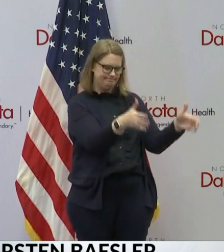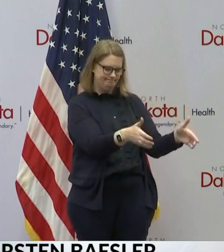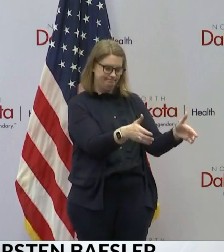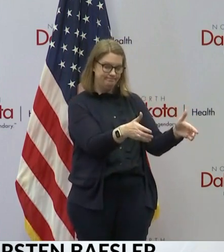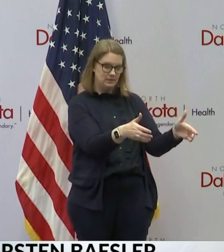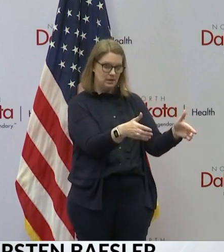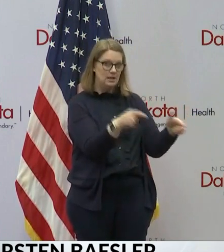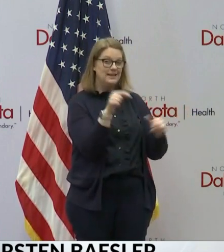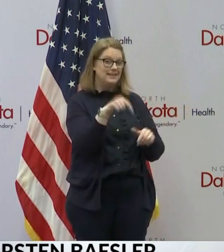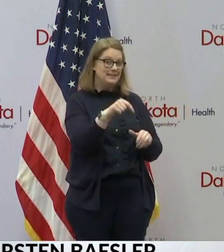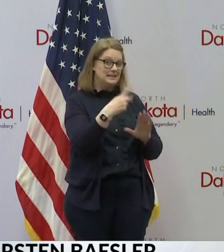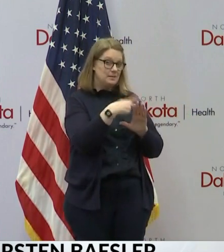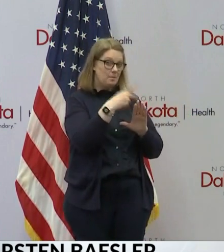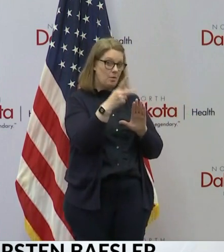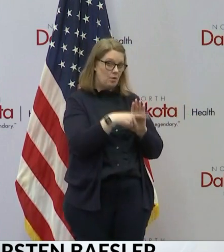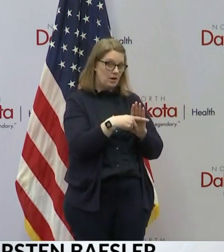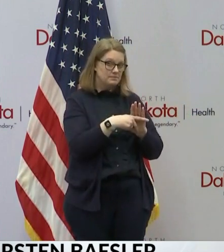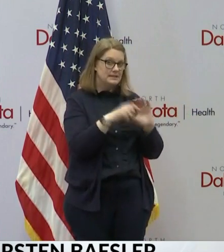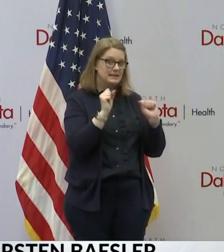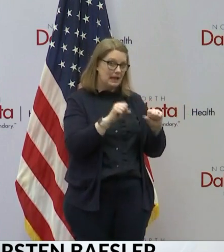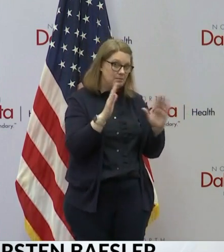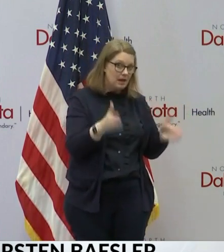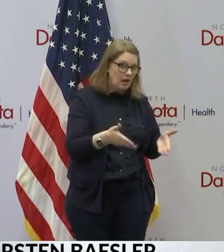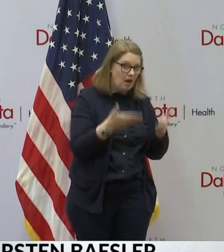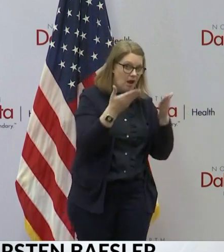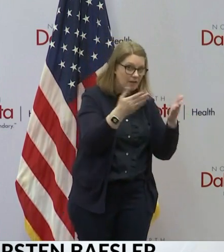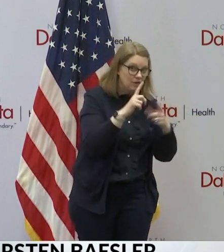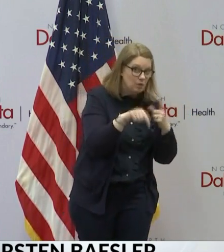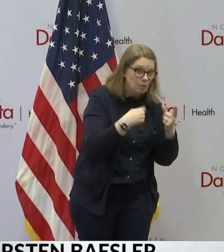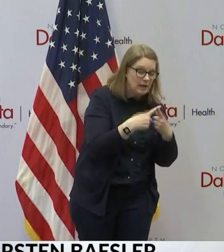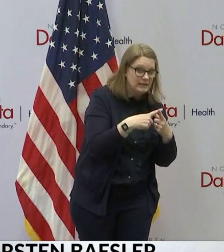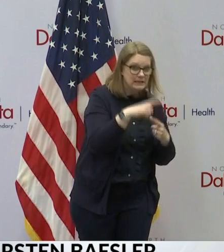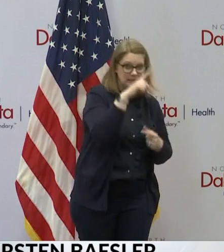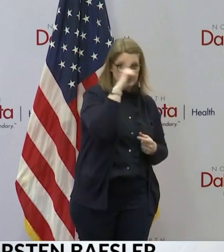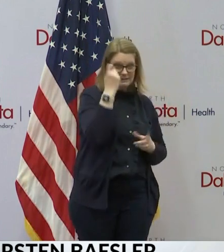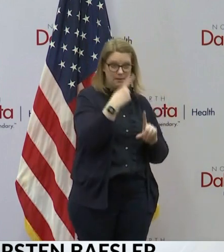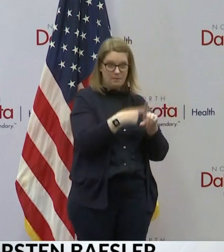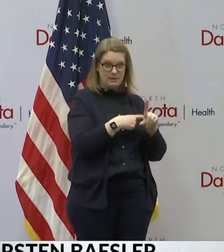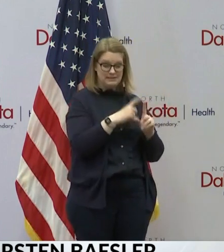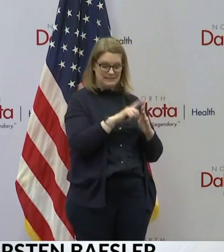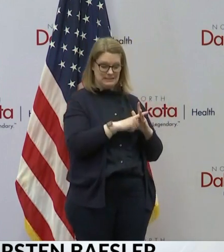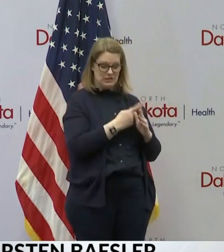AND THE K-12 COORDINATION COUNSELOR. THE GROUP SIZE LIMIT WILL BE 15 PEOPLE OR LESS.